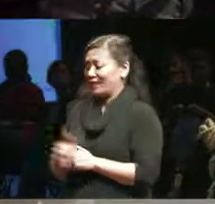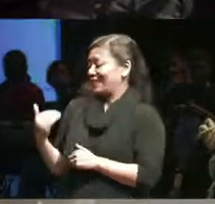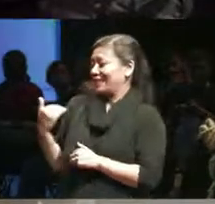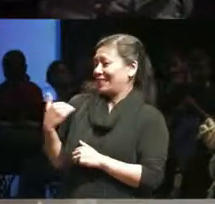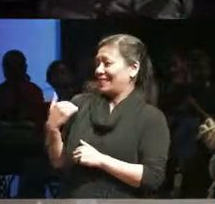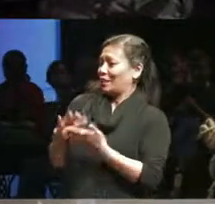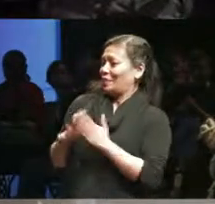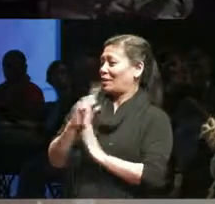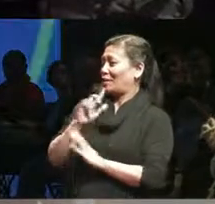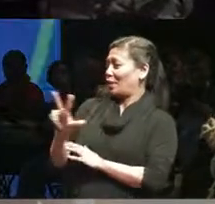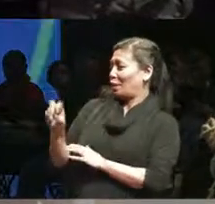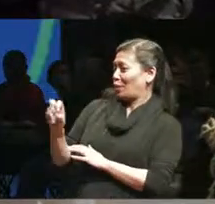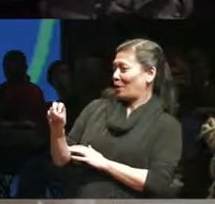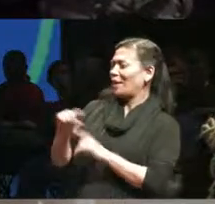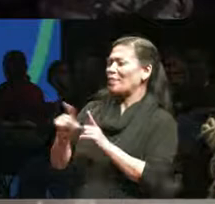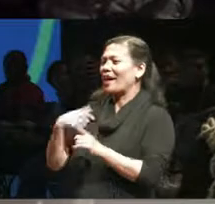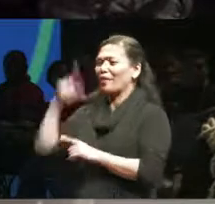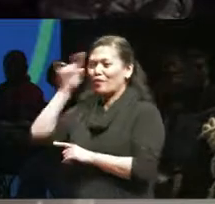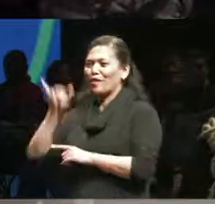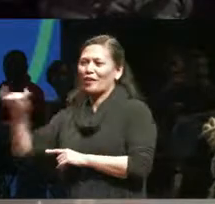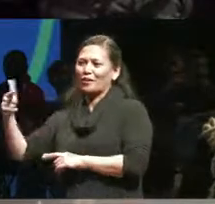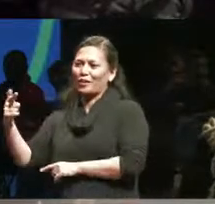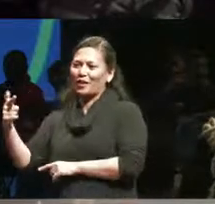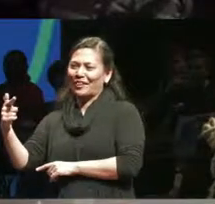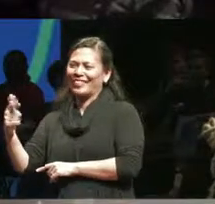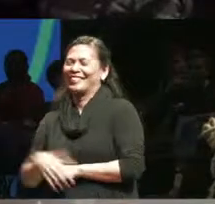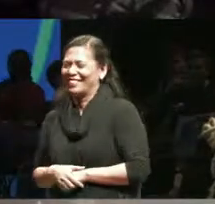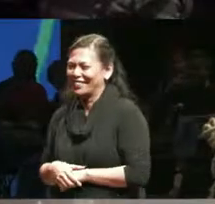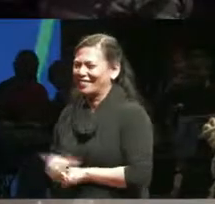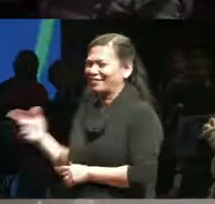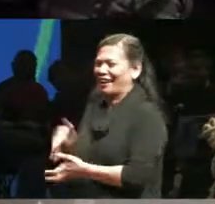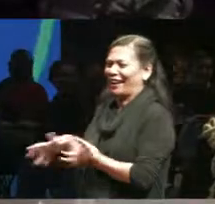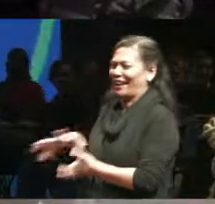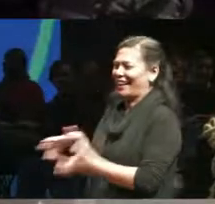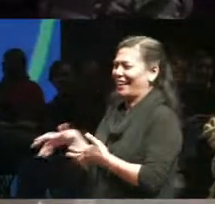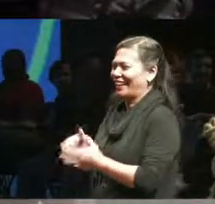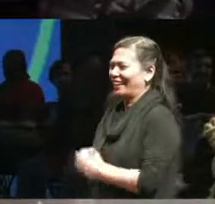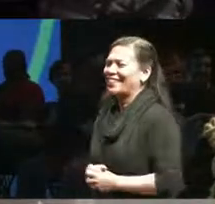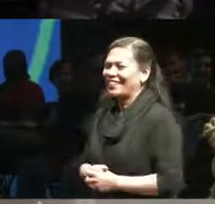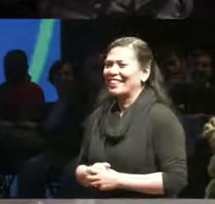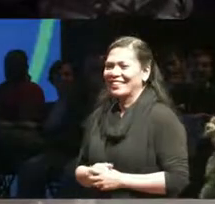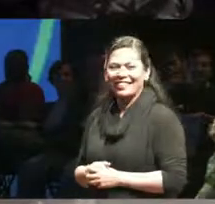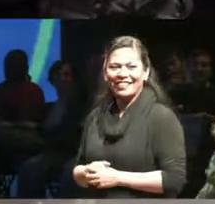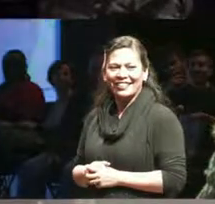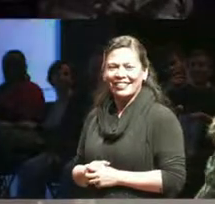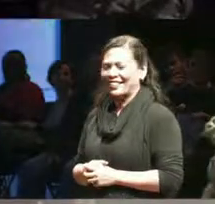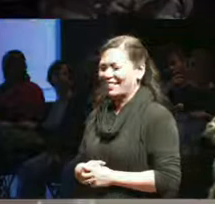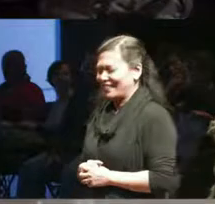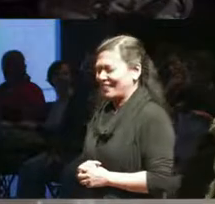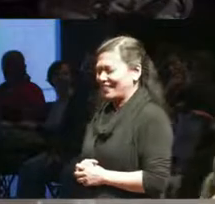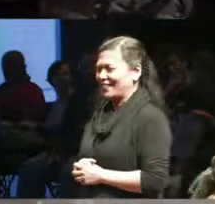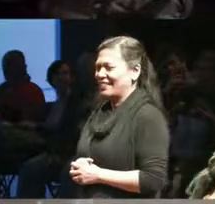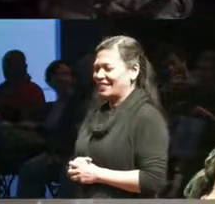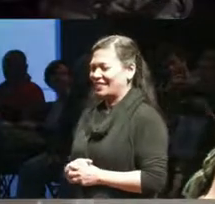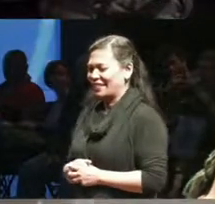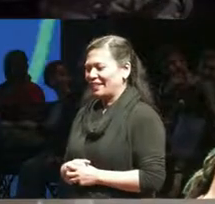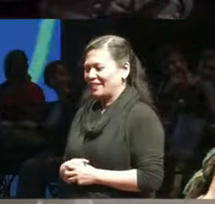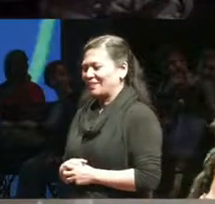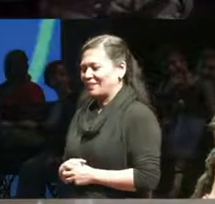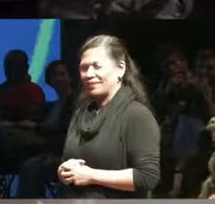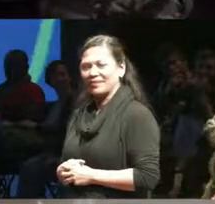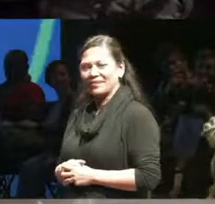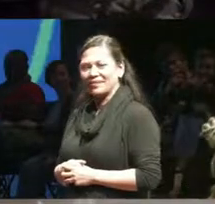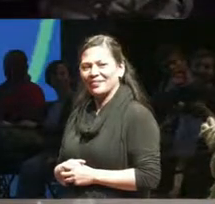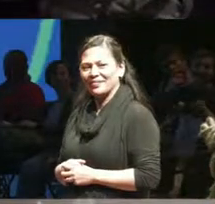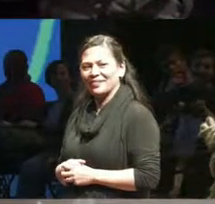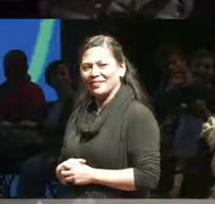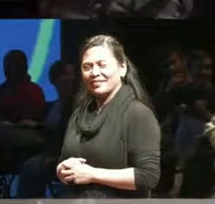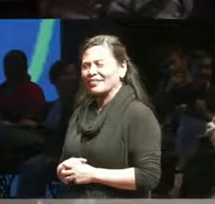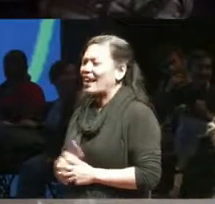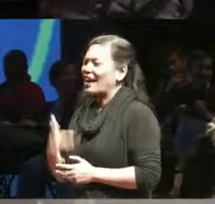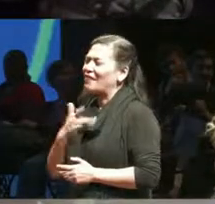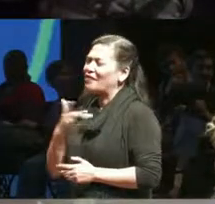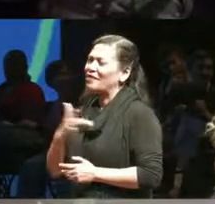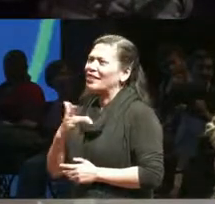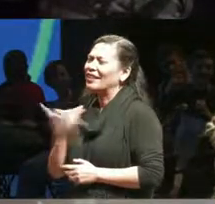old but I'm forever 21. and I feel like I feel like I lost out on such an enormous